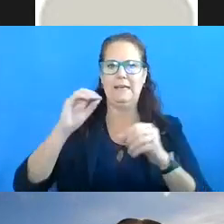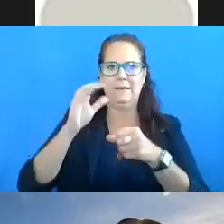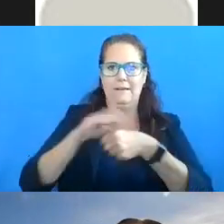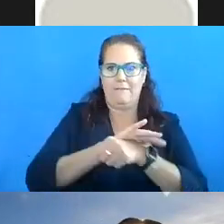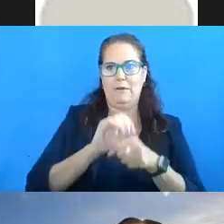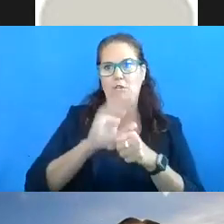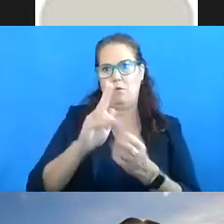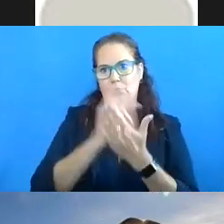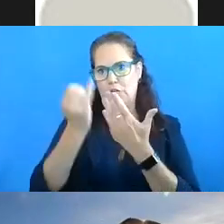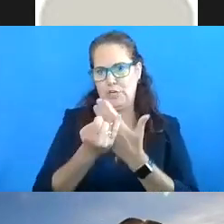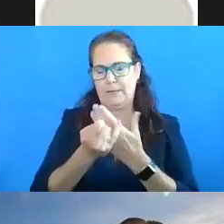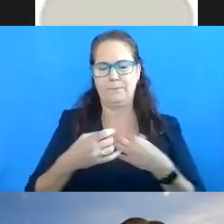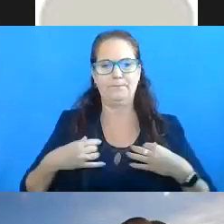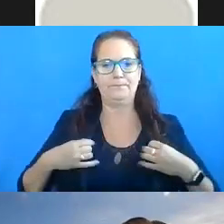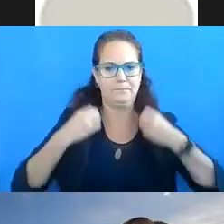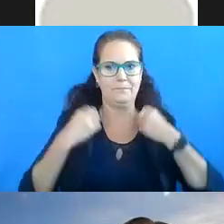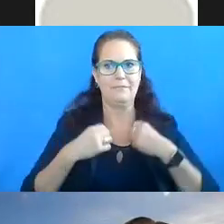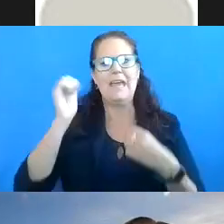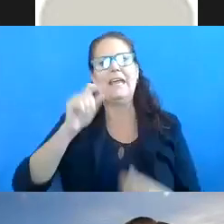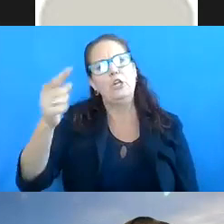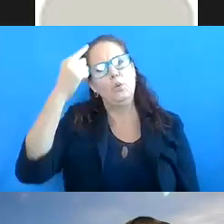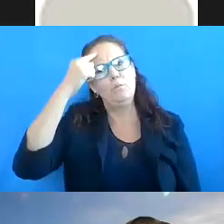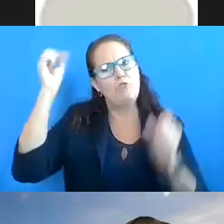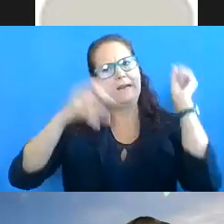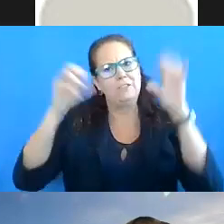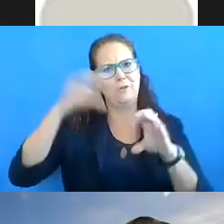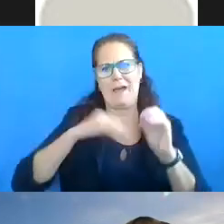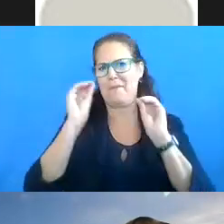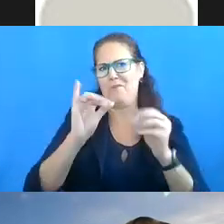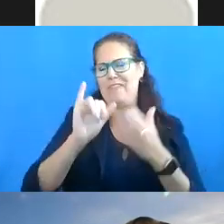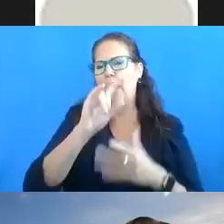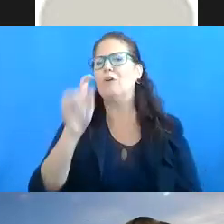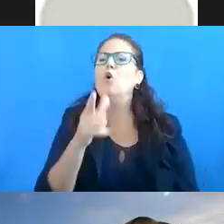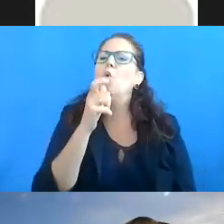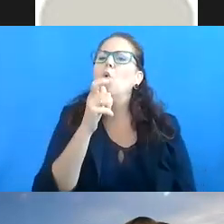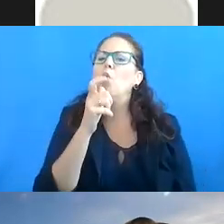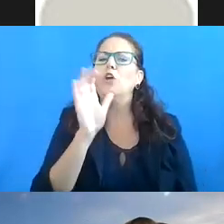So, can you brainstorm right now, and I just put the question in the chat box. Who do you think